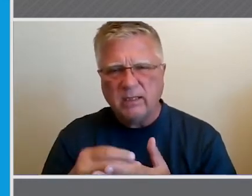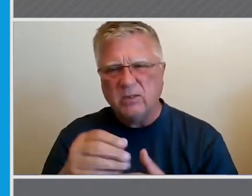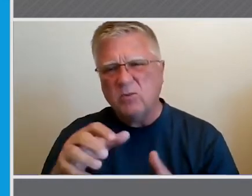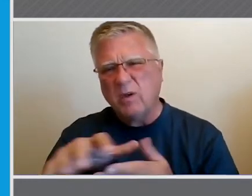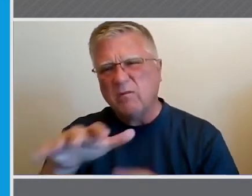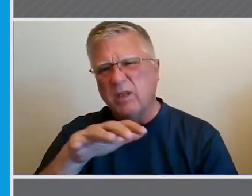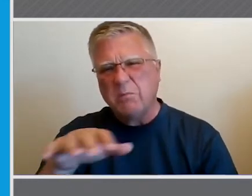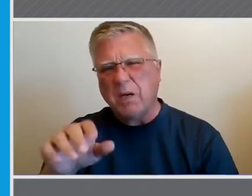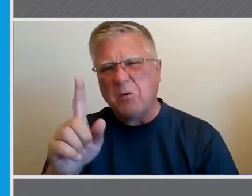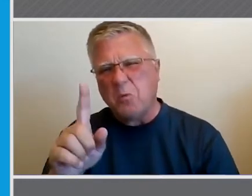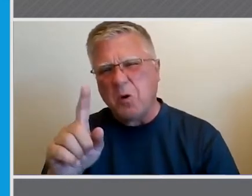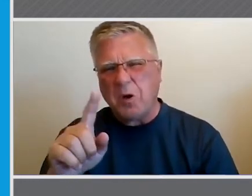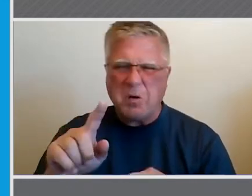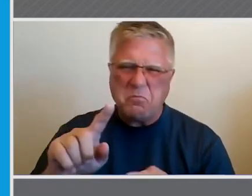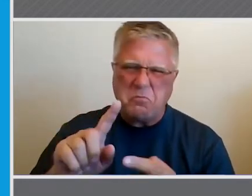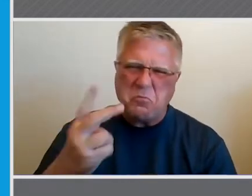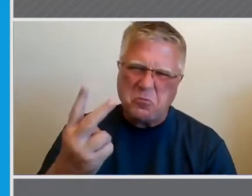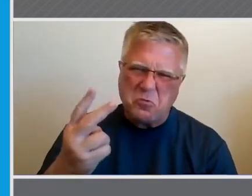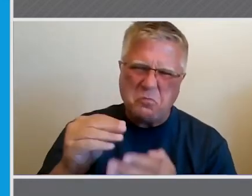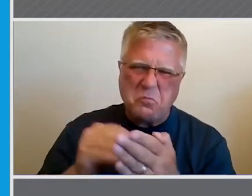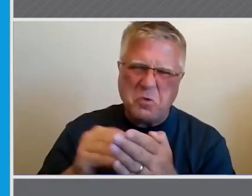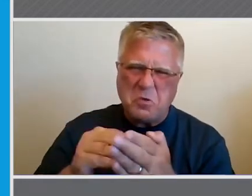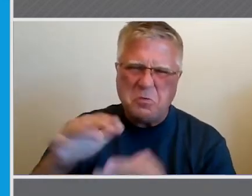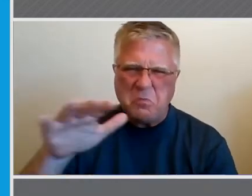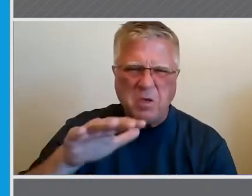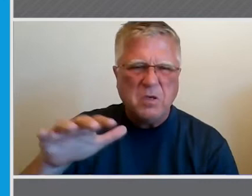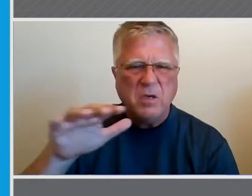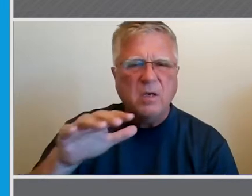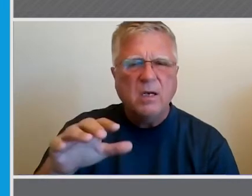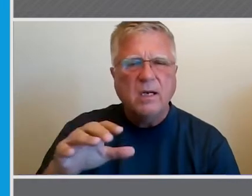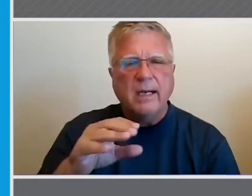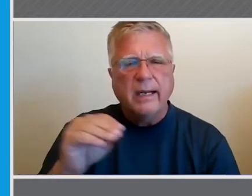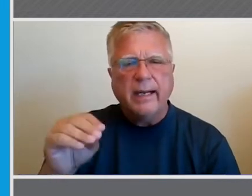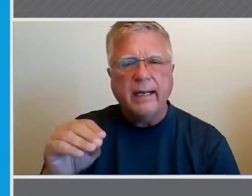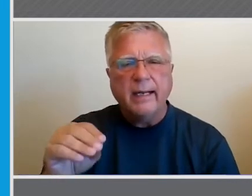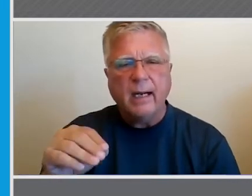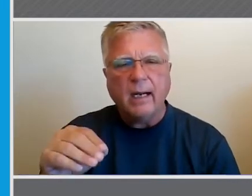2 million hapa just housing options for persons with AIDS.